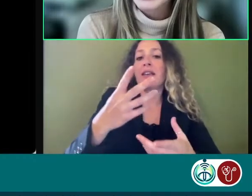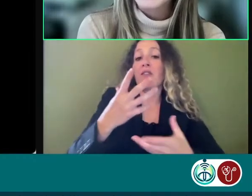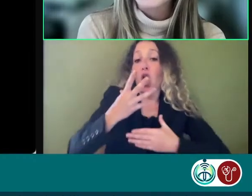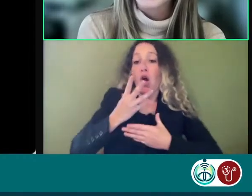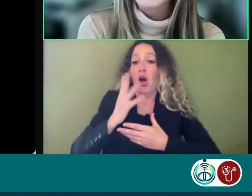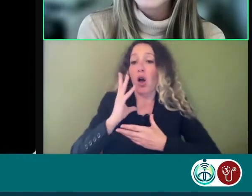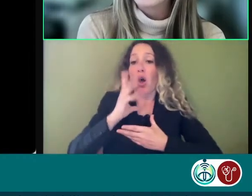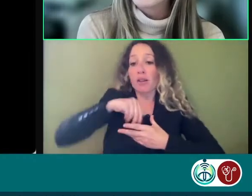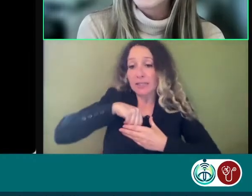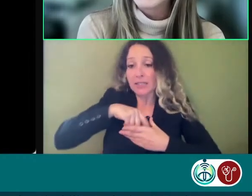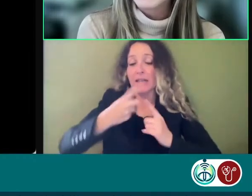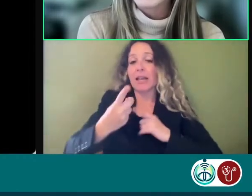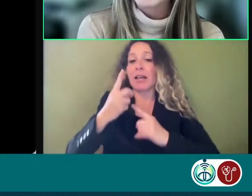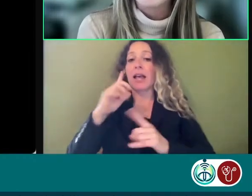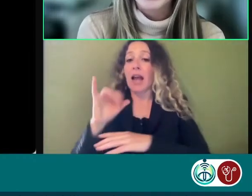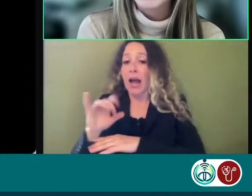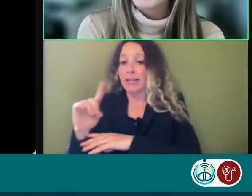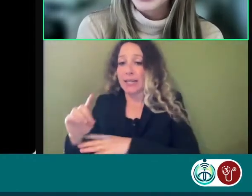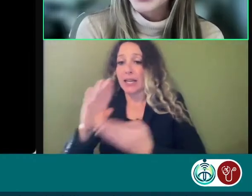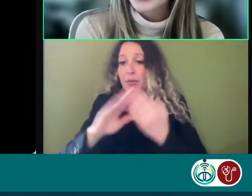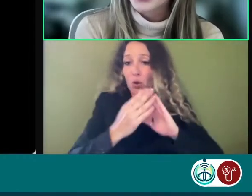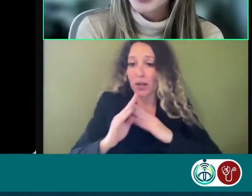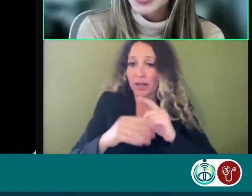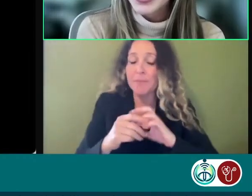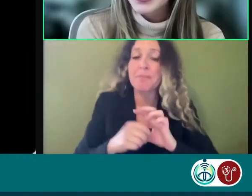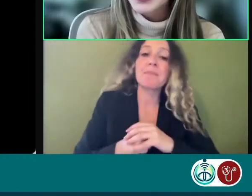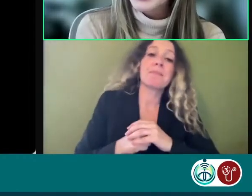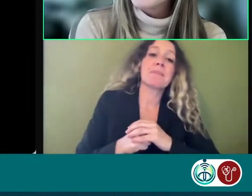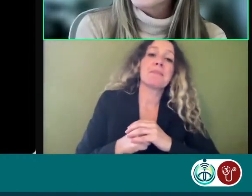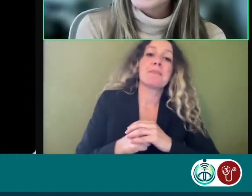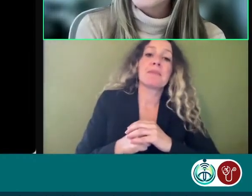and really the community that has been founded within social media for these